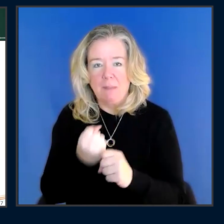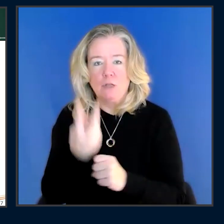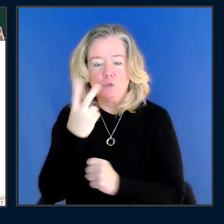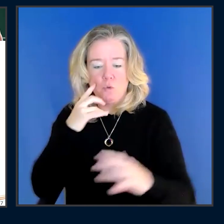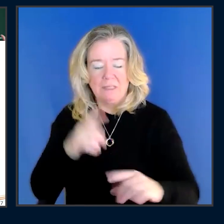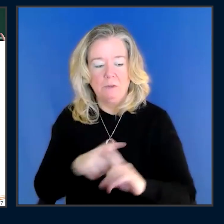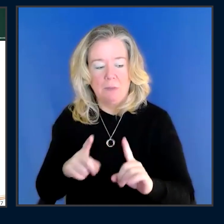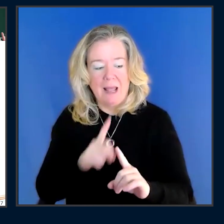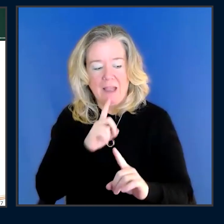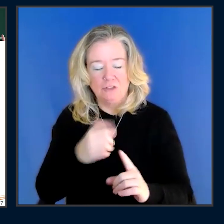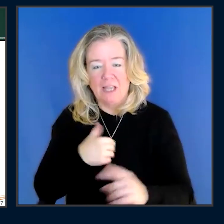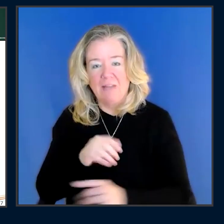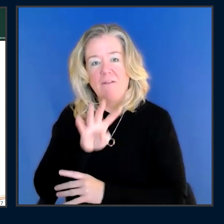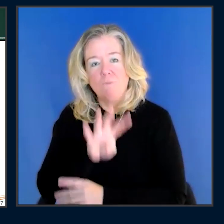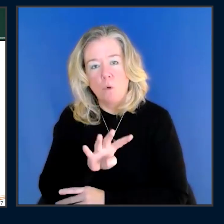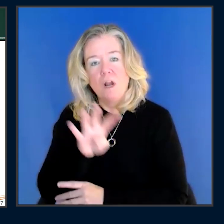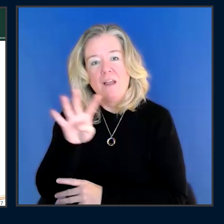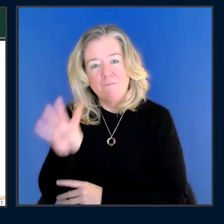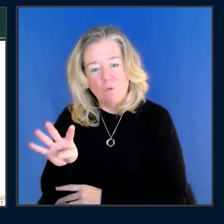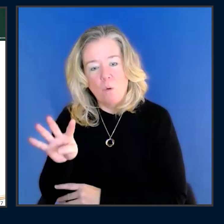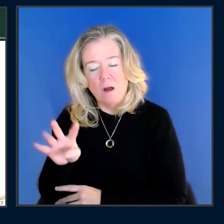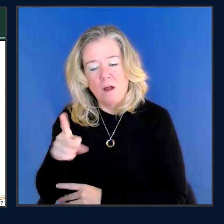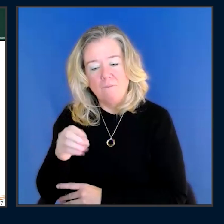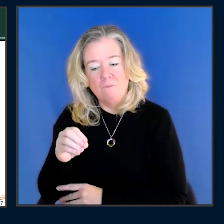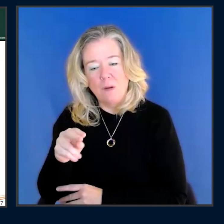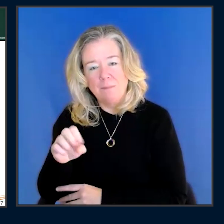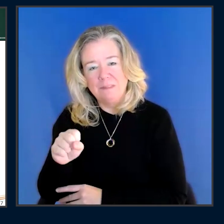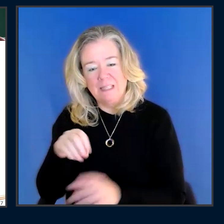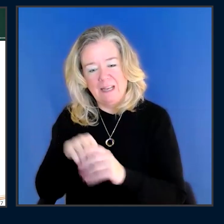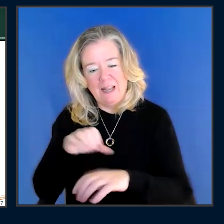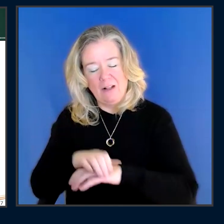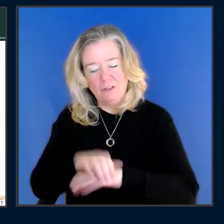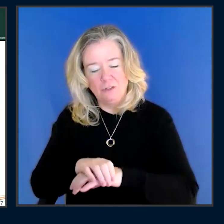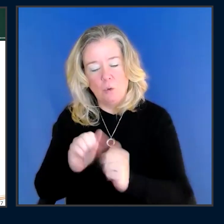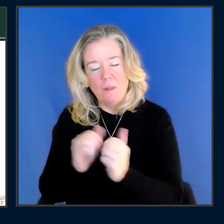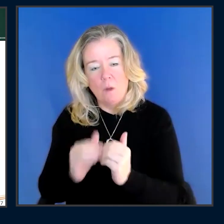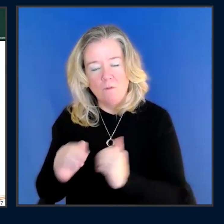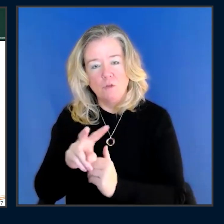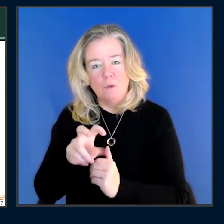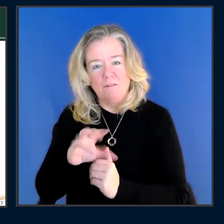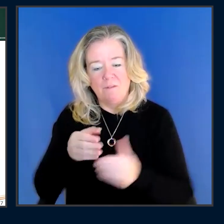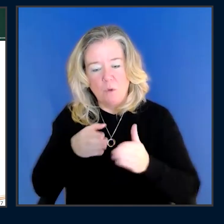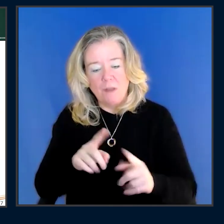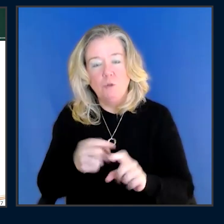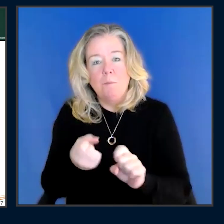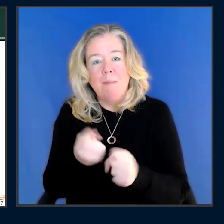There's actually 44 phonemes in English, and there's over 250 ways to make them.